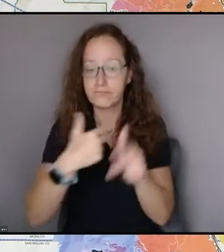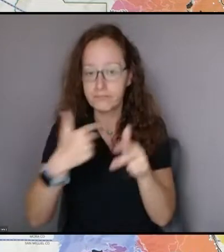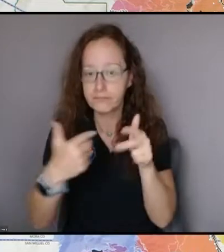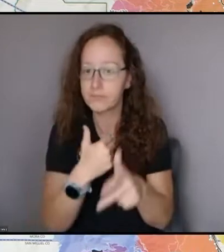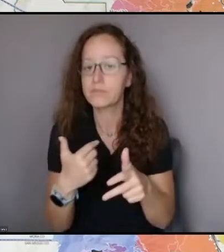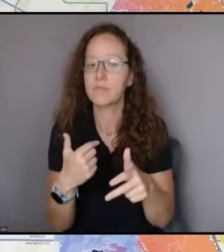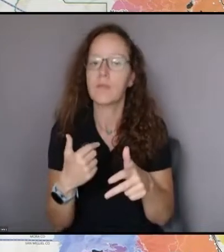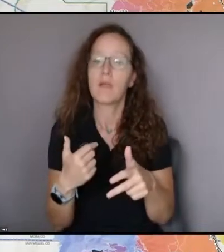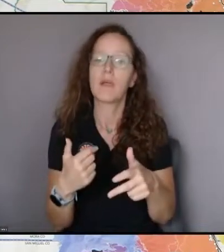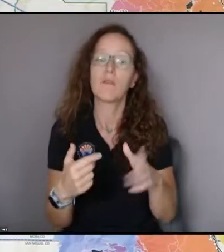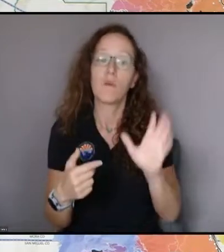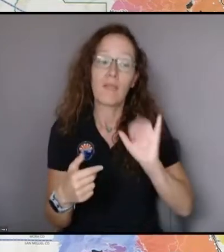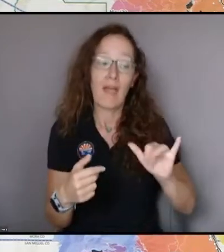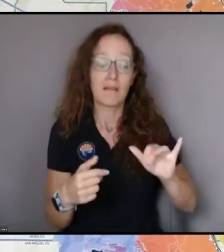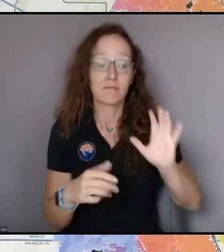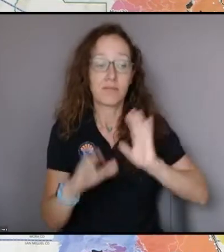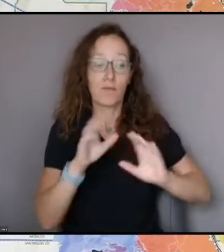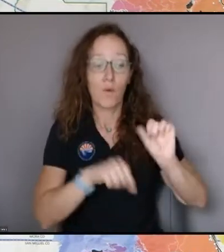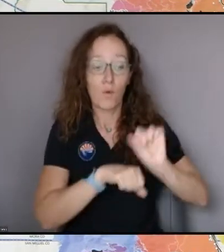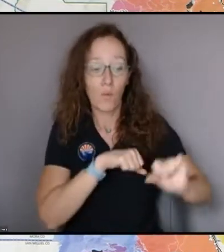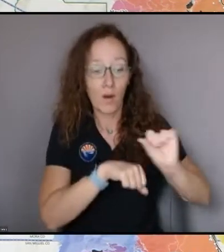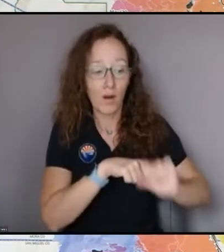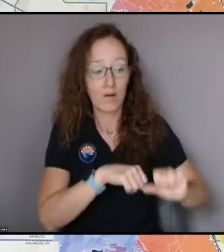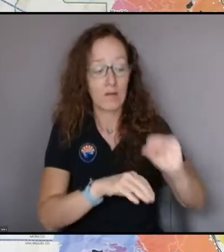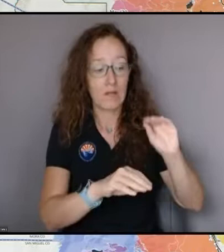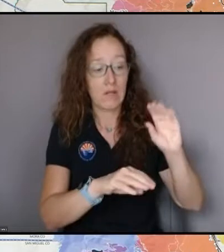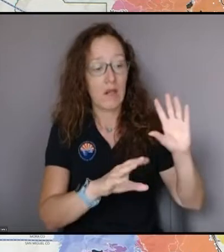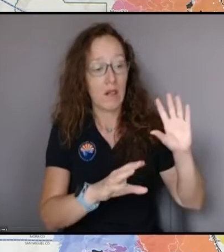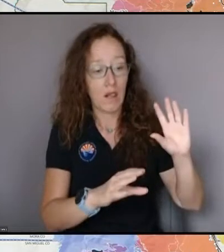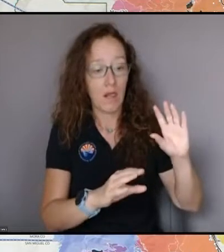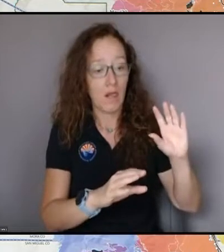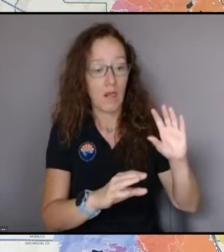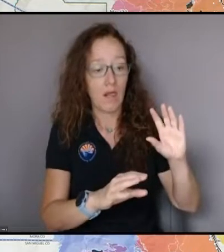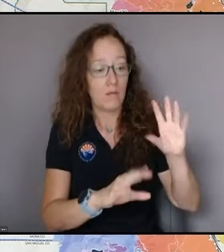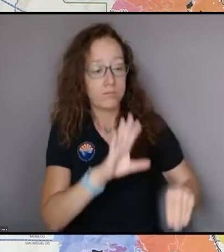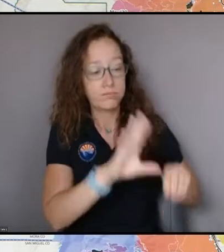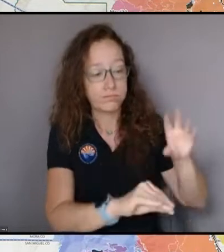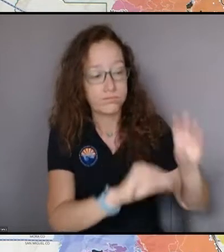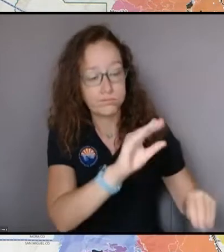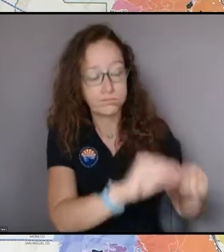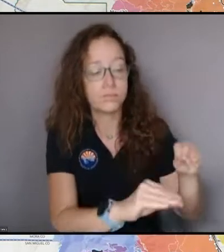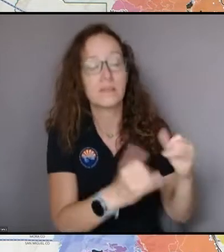a safety issue. You know, we can't have heavy trucks driving back and forth where they're completely browned out, or the